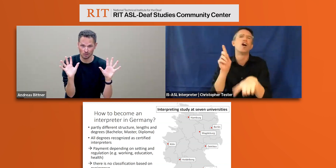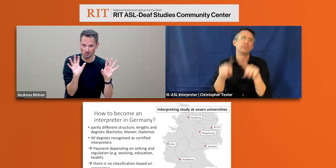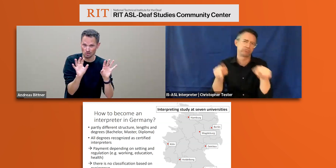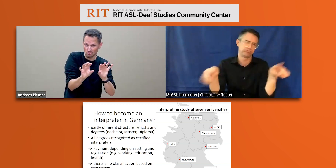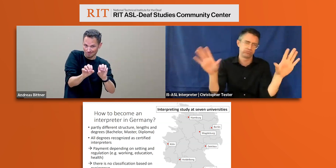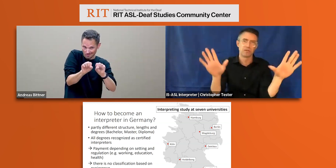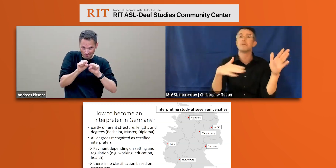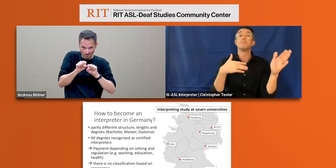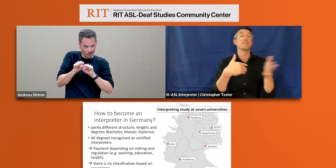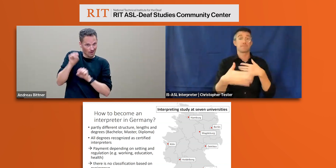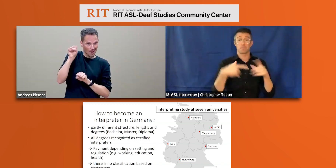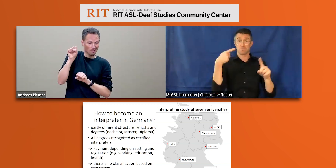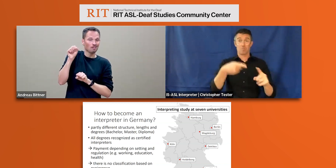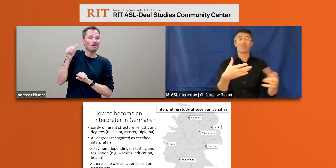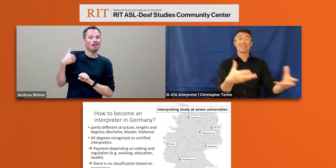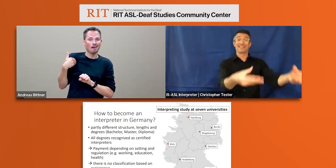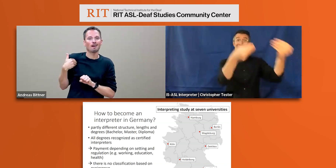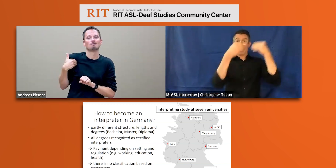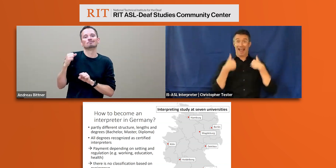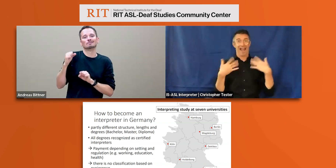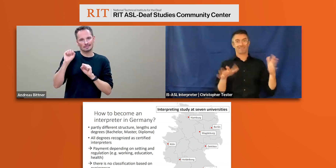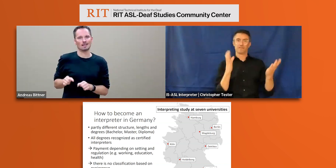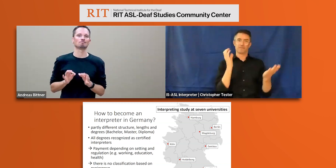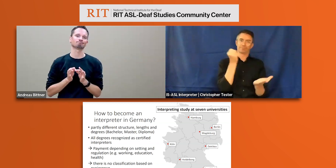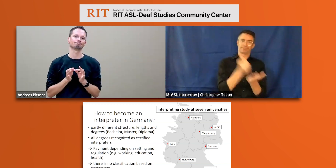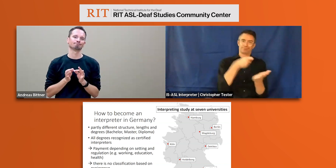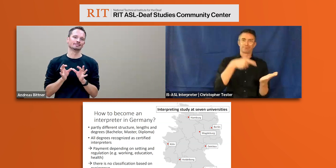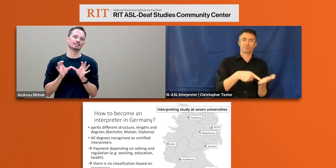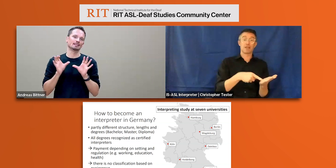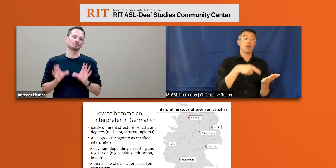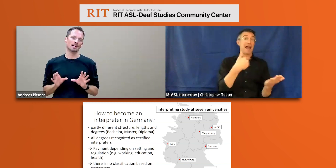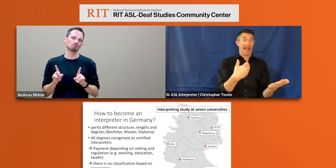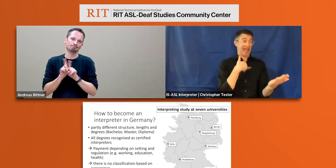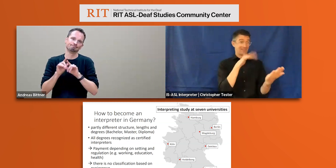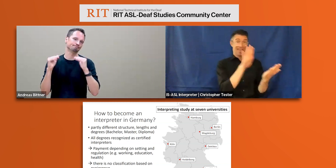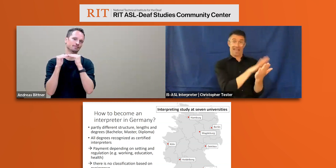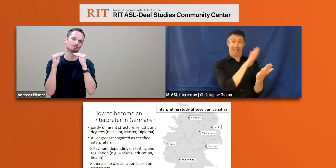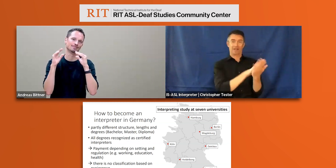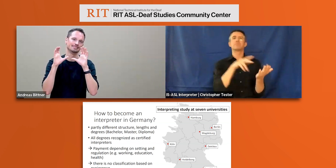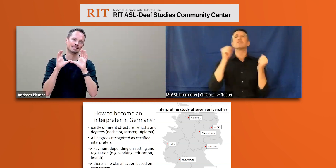Some are degrees, some are diplomas, but the point is, they all have some sort of